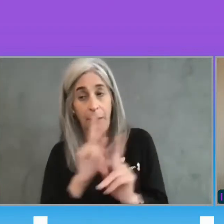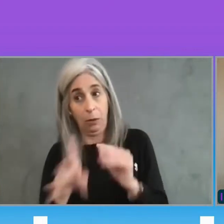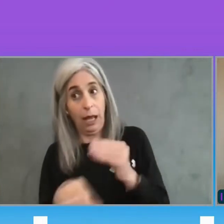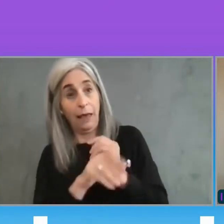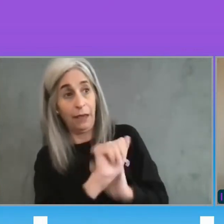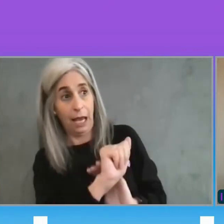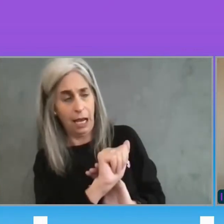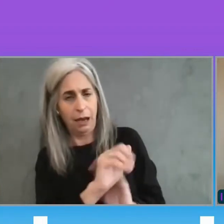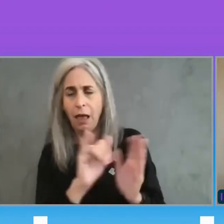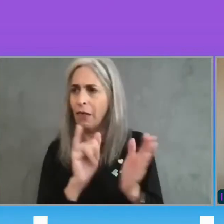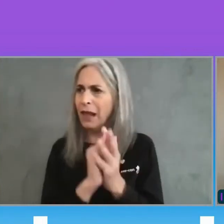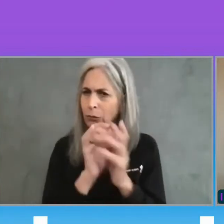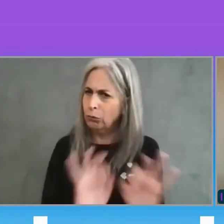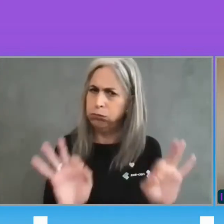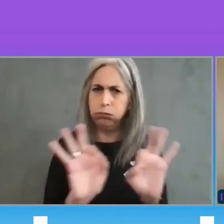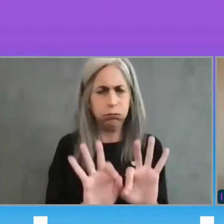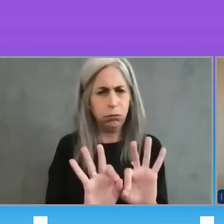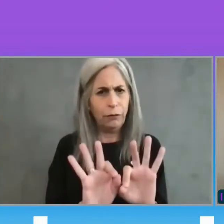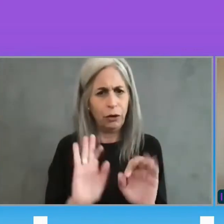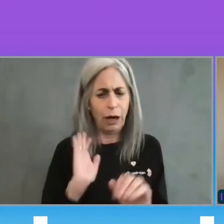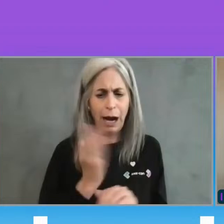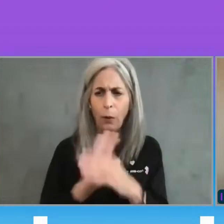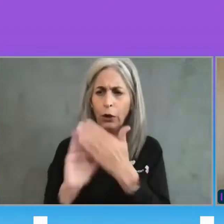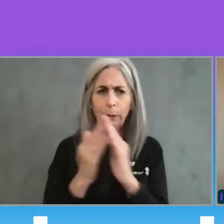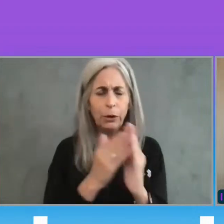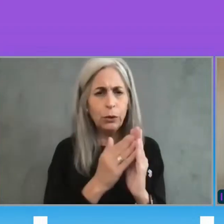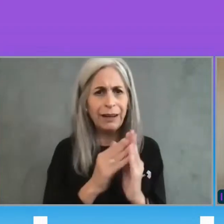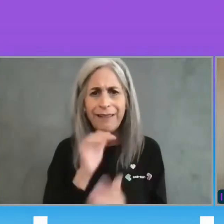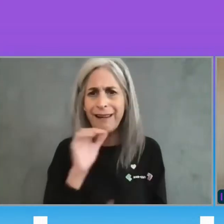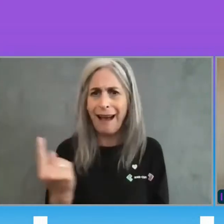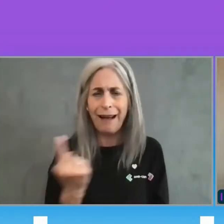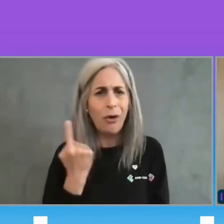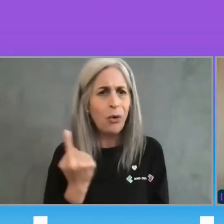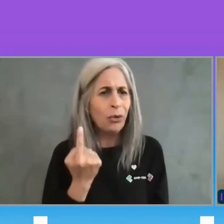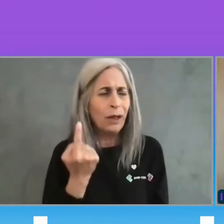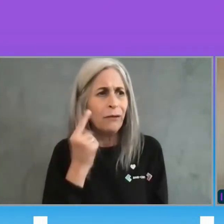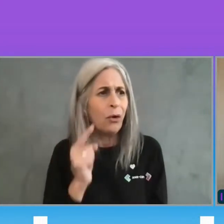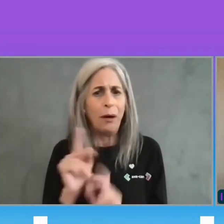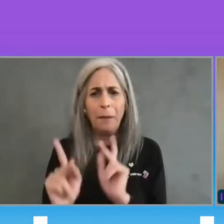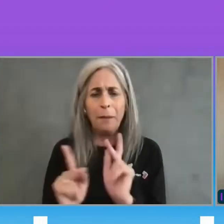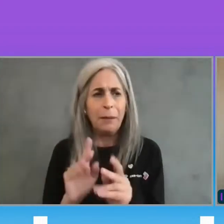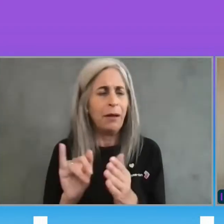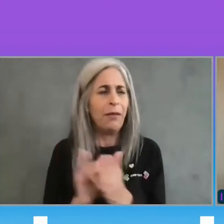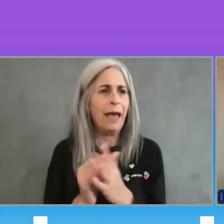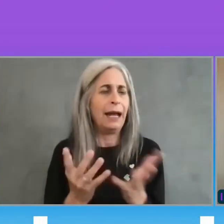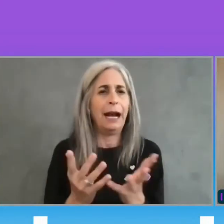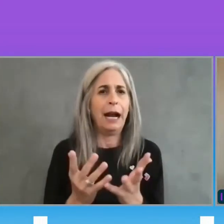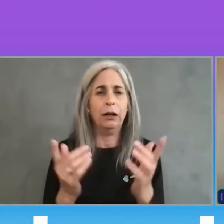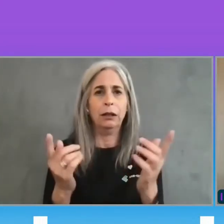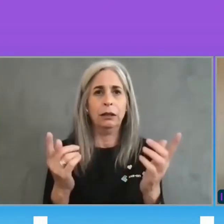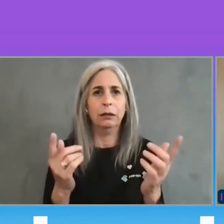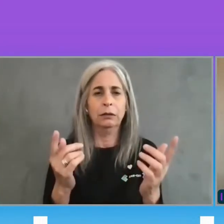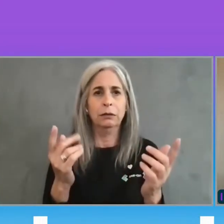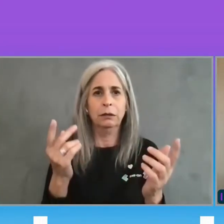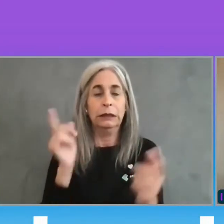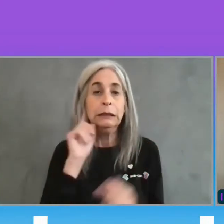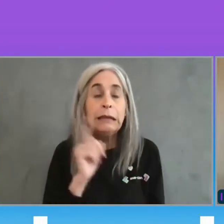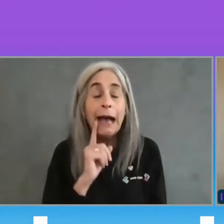A, and that is critical for our community, not just people who